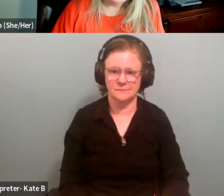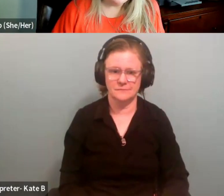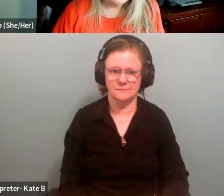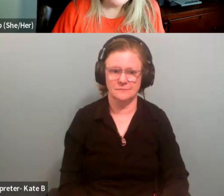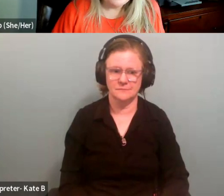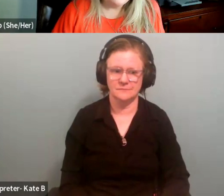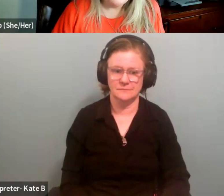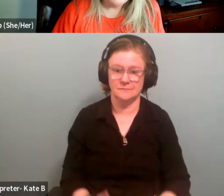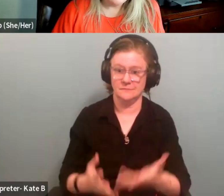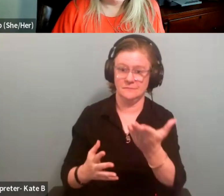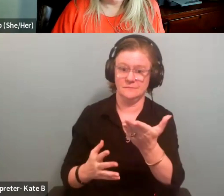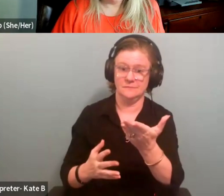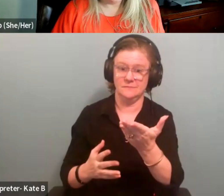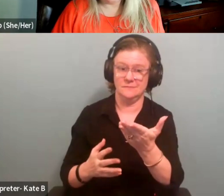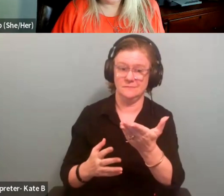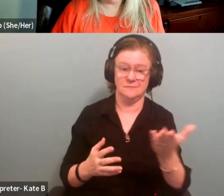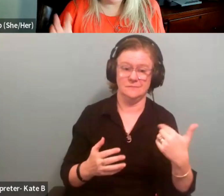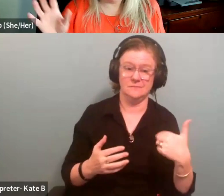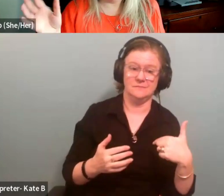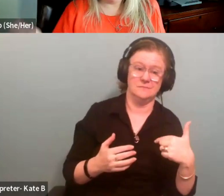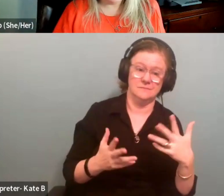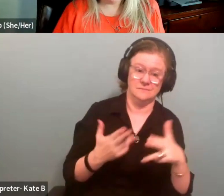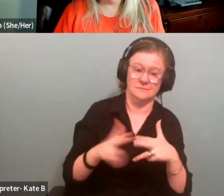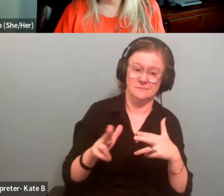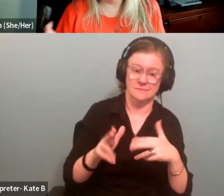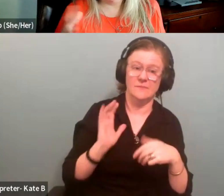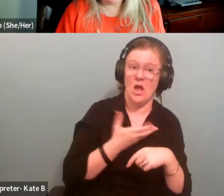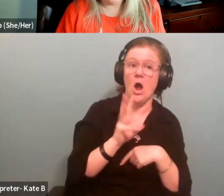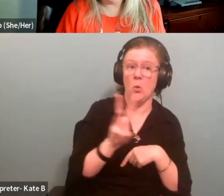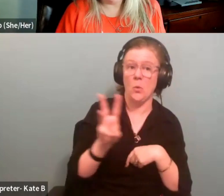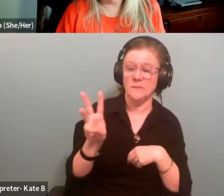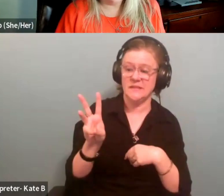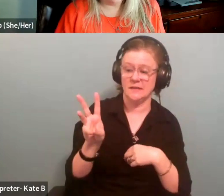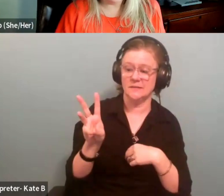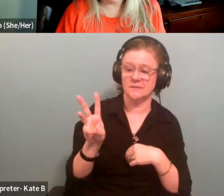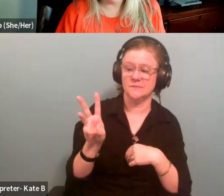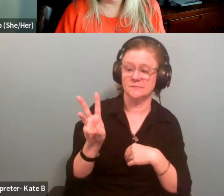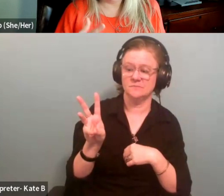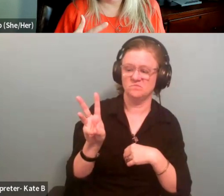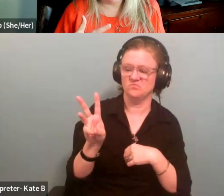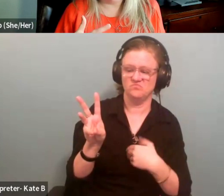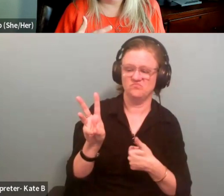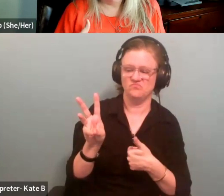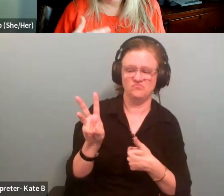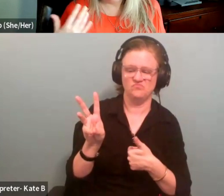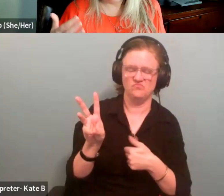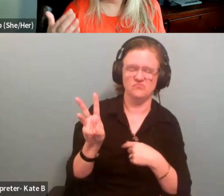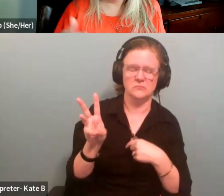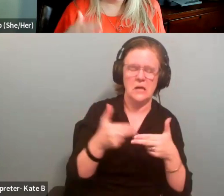Toni, I don't know what what you have. But just real quick, our website, which I think is also on the slides, that we work